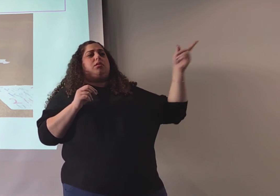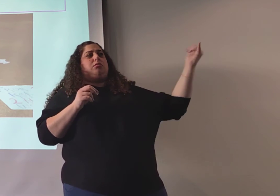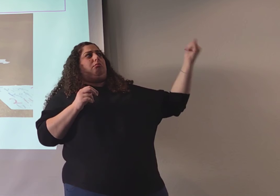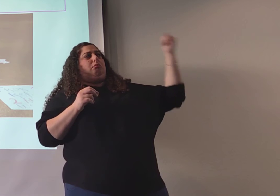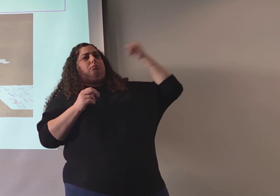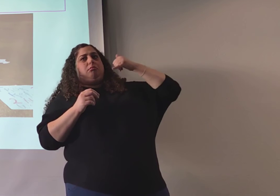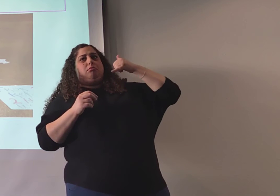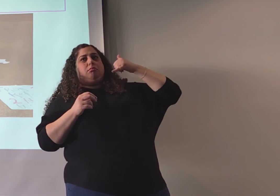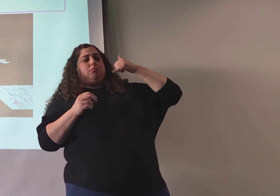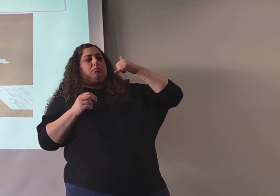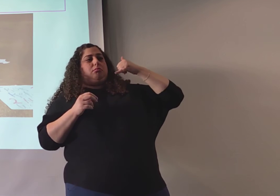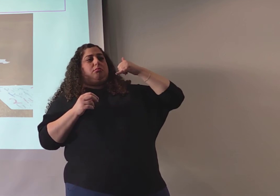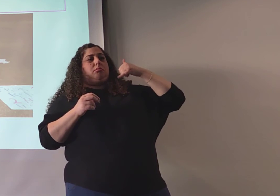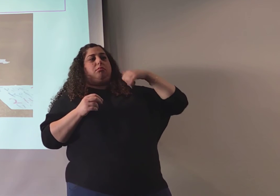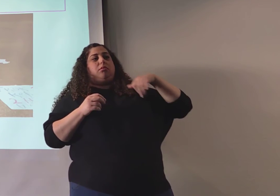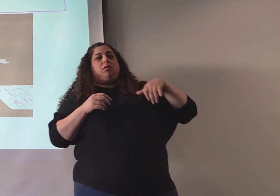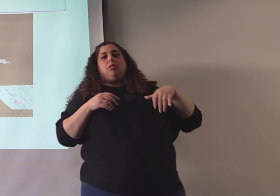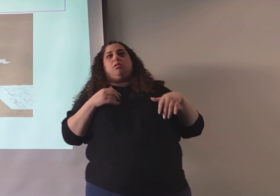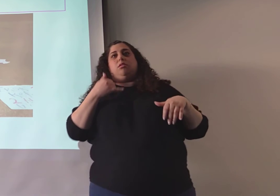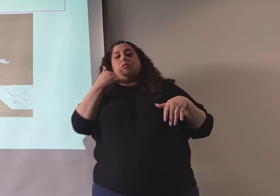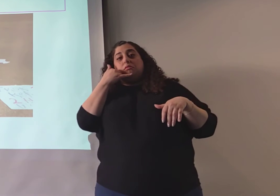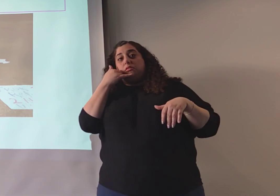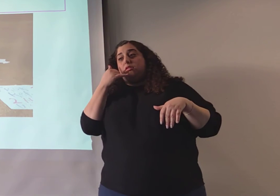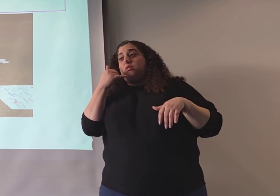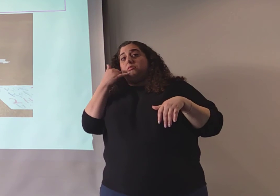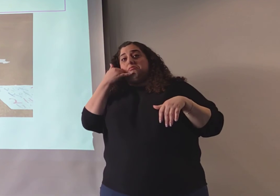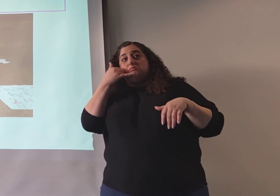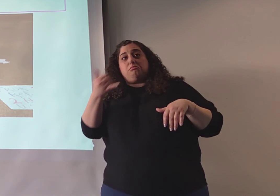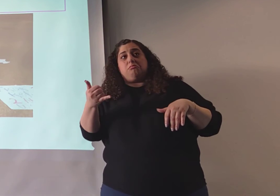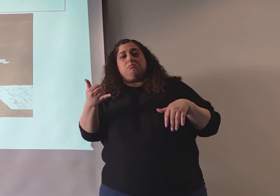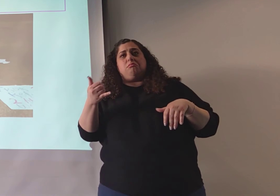The landlord has called about the missing rent. Okay.